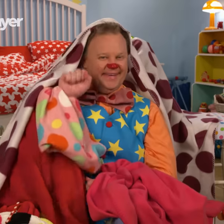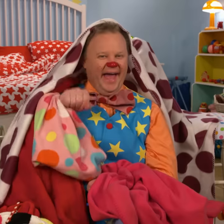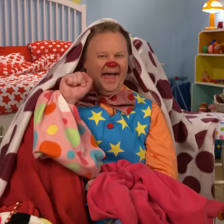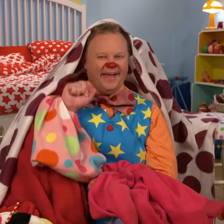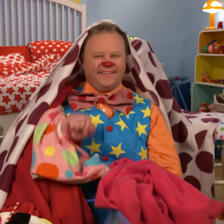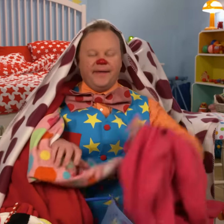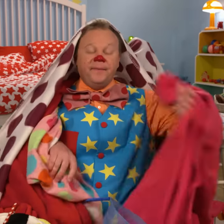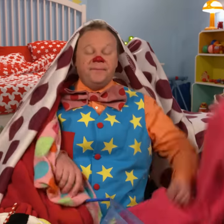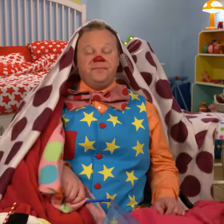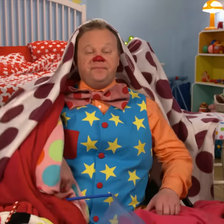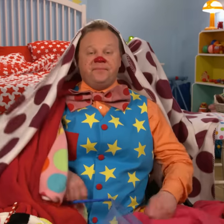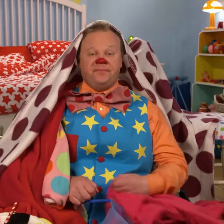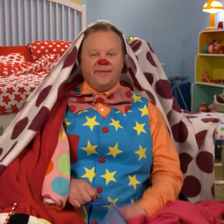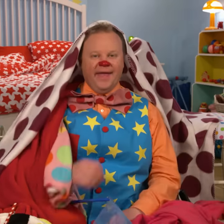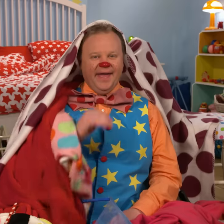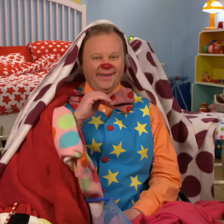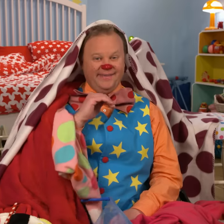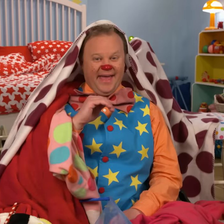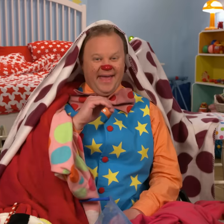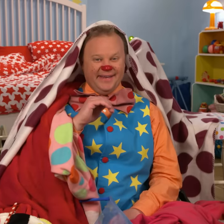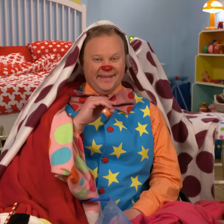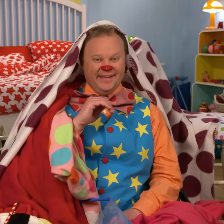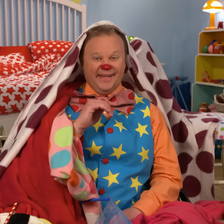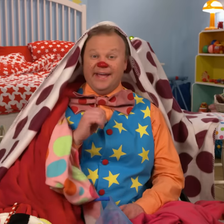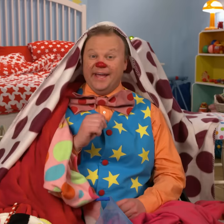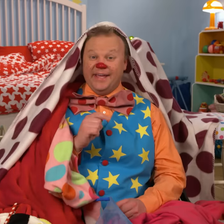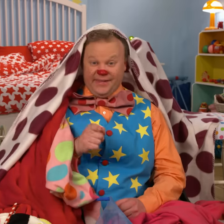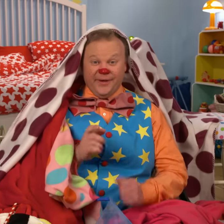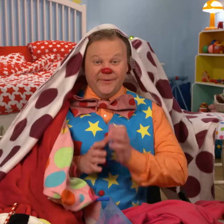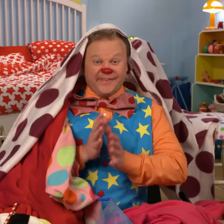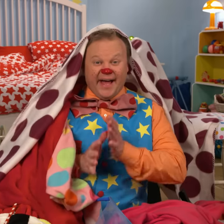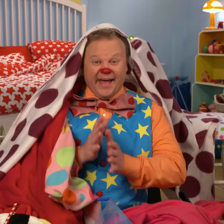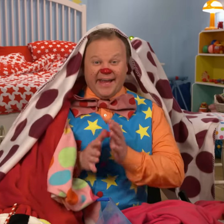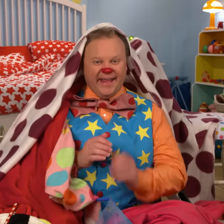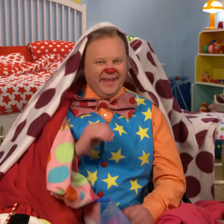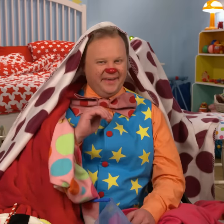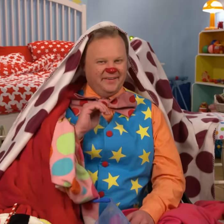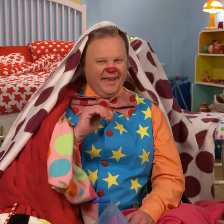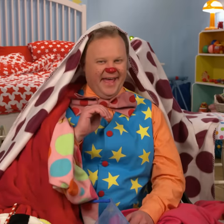yes dan you sign den